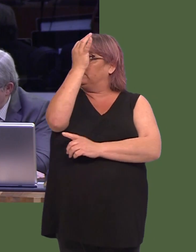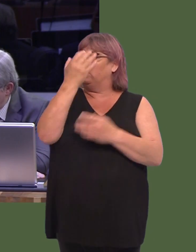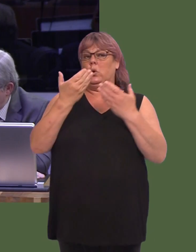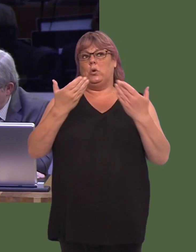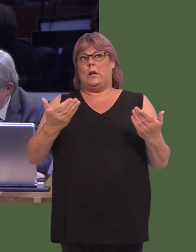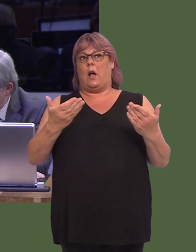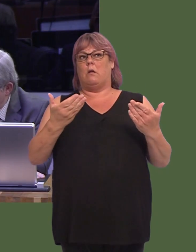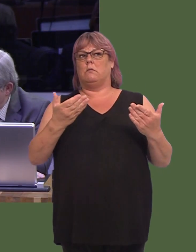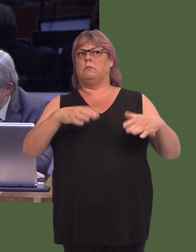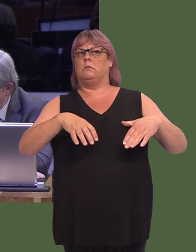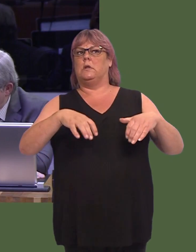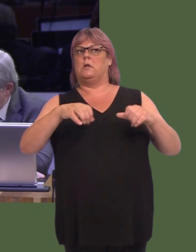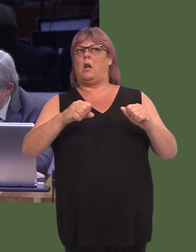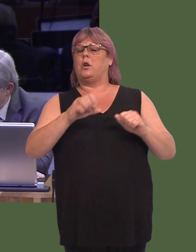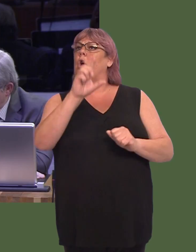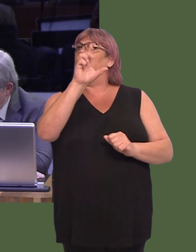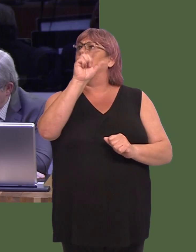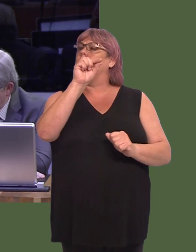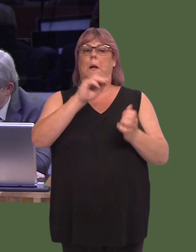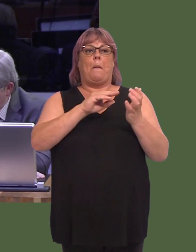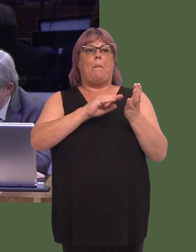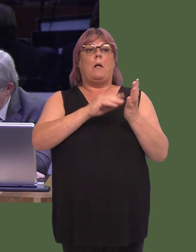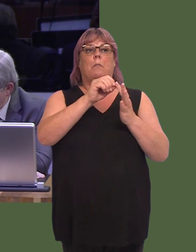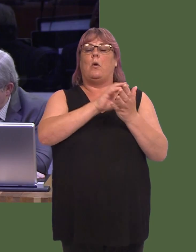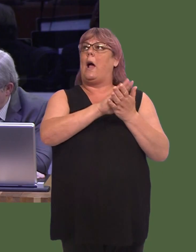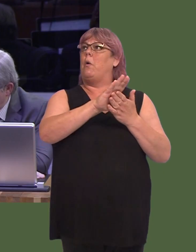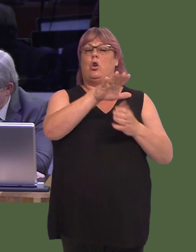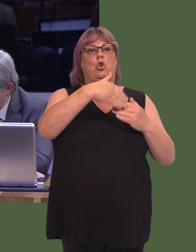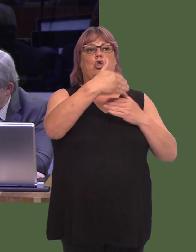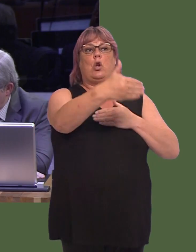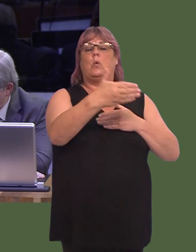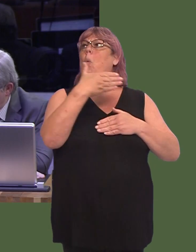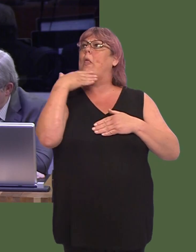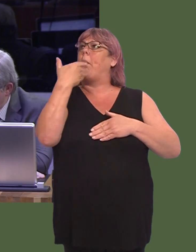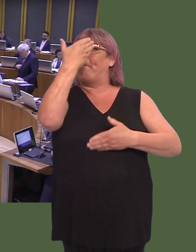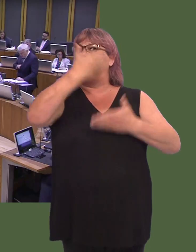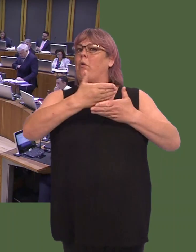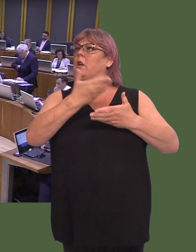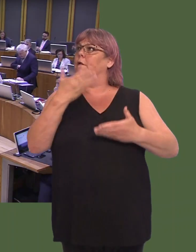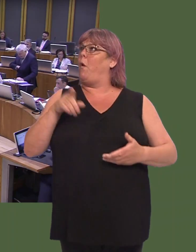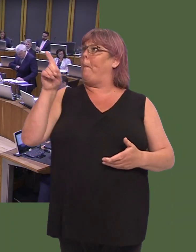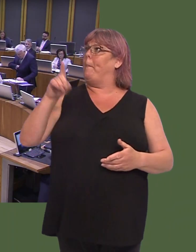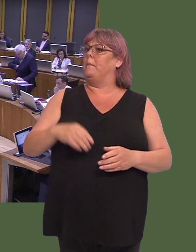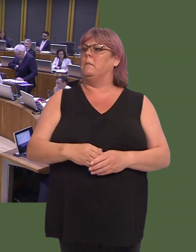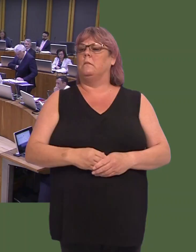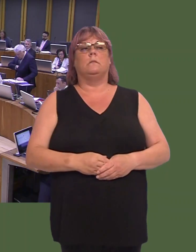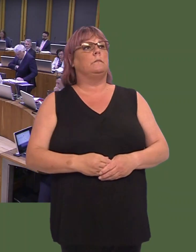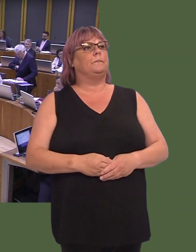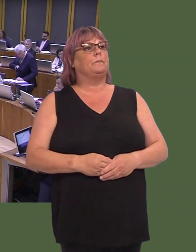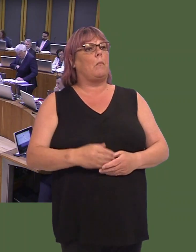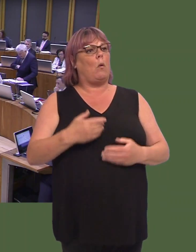or the environment Minister in the first week of term? I also wonder if I might ask for the same department to take a look at the regulations and guidance under the 2006 Commons Act. I'm about to mention something with which you're familiar, leader of the house—we still have instances in Gower where we have irresponsible grazing by a particular grazier, which affects other commoners' rights, neighbouring properties, and, rather sadly, personal safety, in a fairly recent instance. I think we need some clarity on whether lack of action is legislative, whether there are